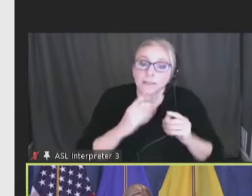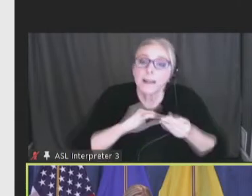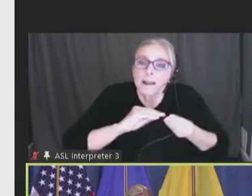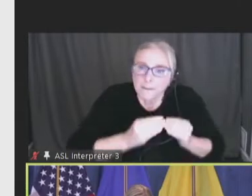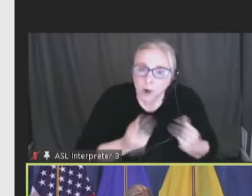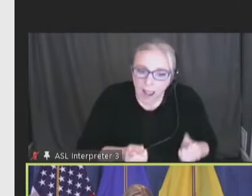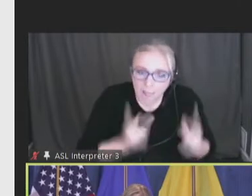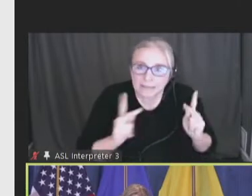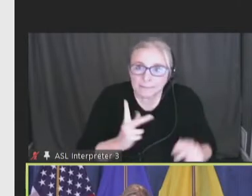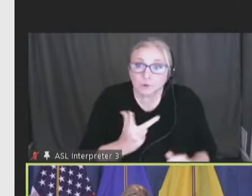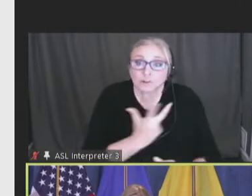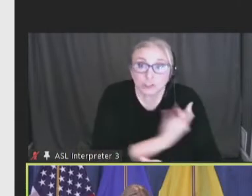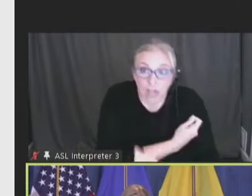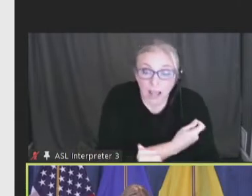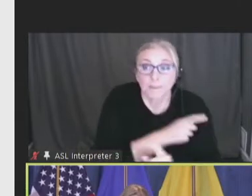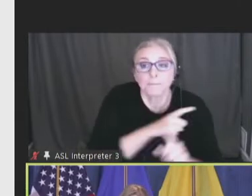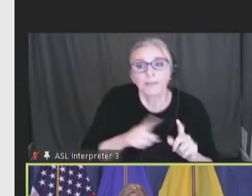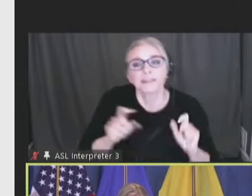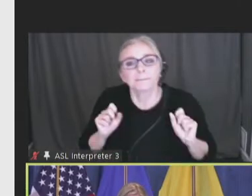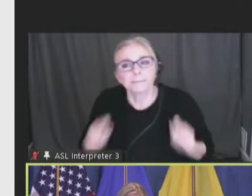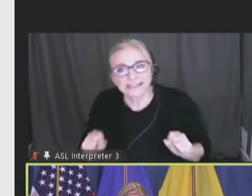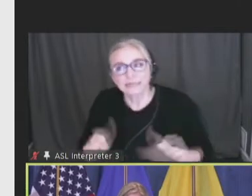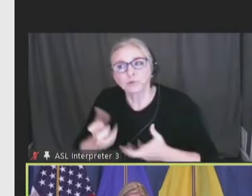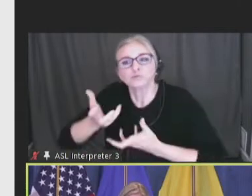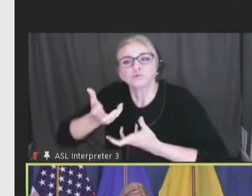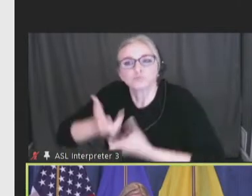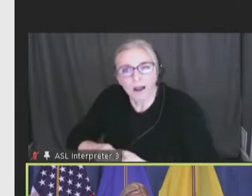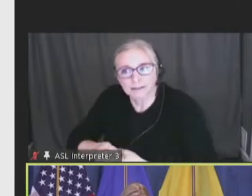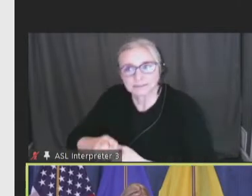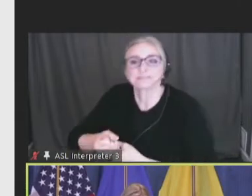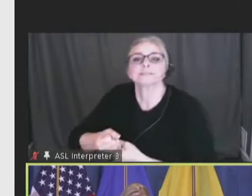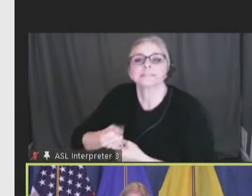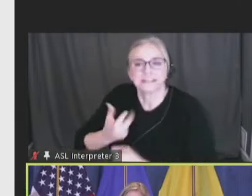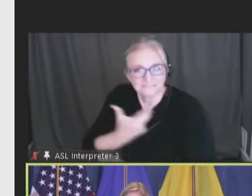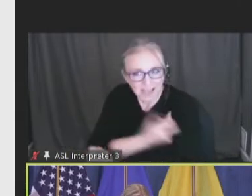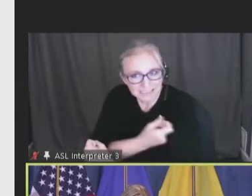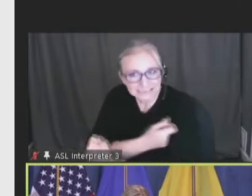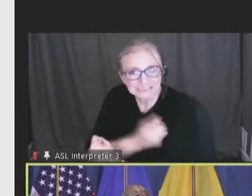administered. But on the ability to build trust and confidence in vaccines now and in the future.